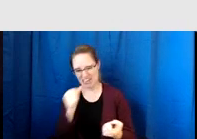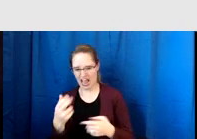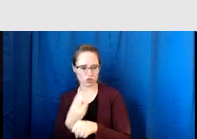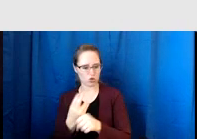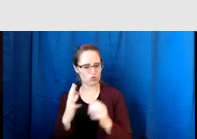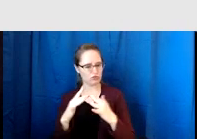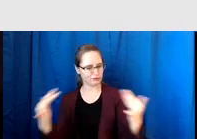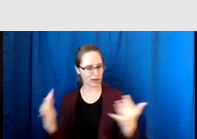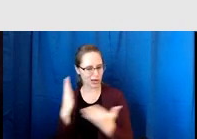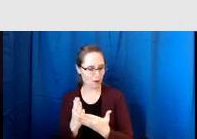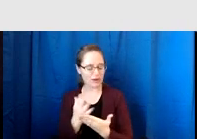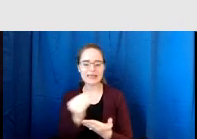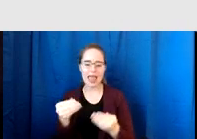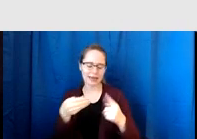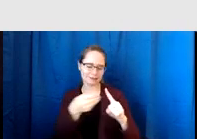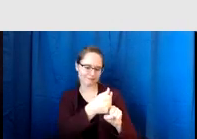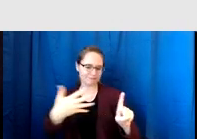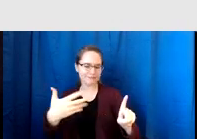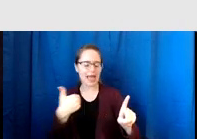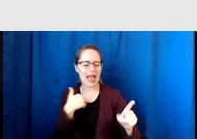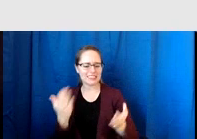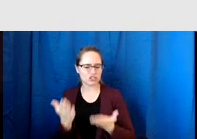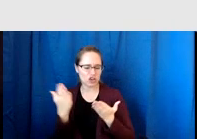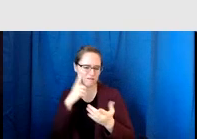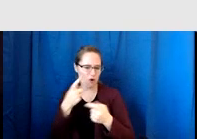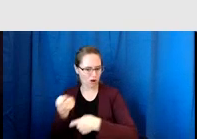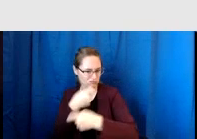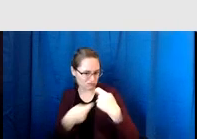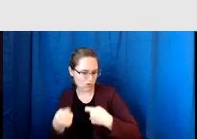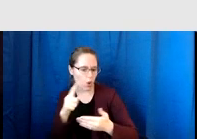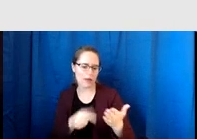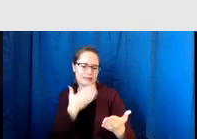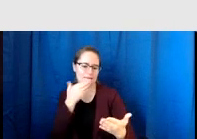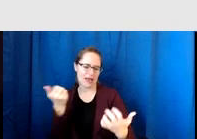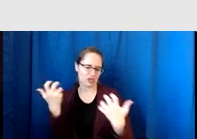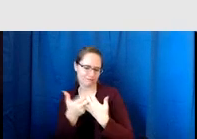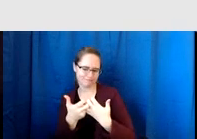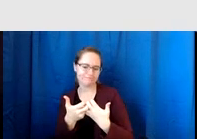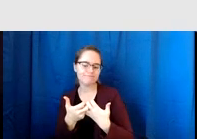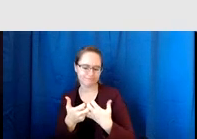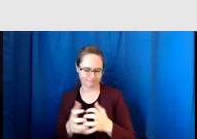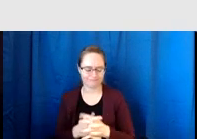and offers suggestions on what might be a better control for a given situation.